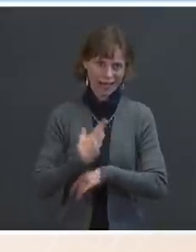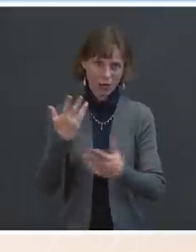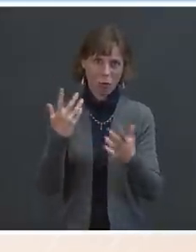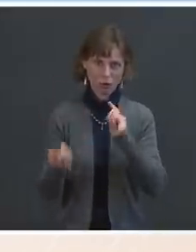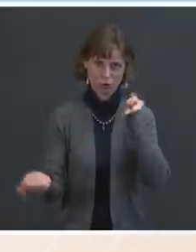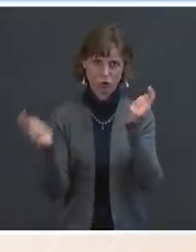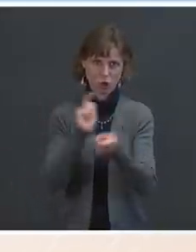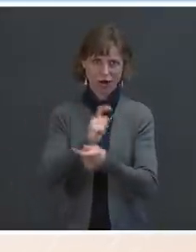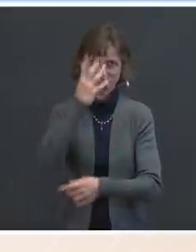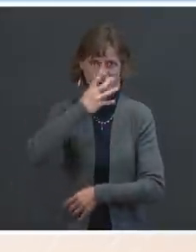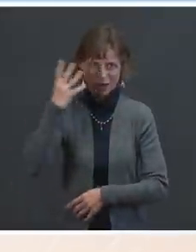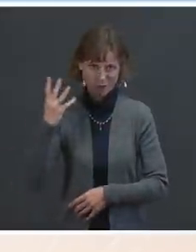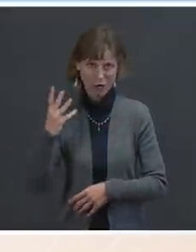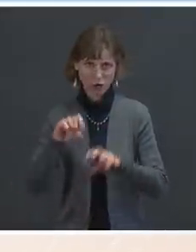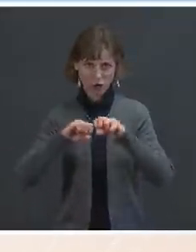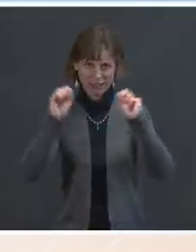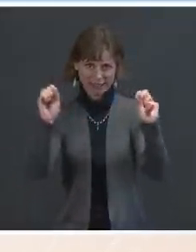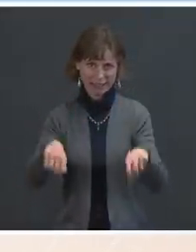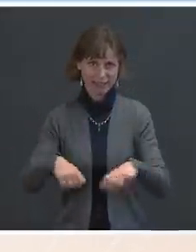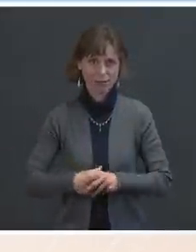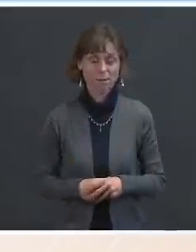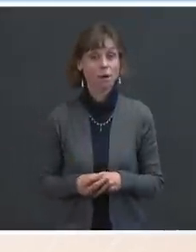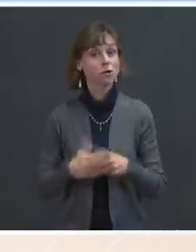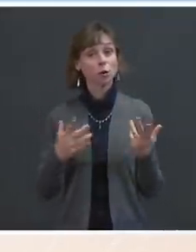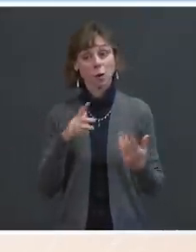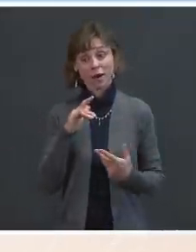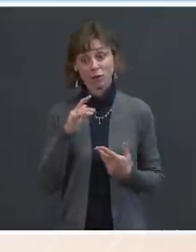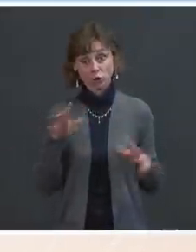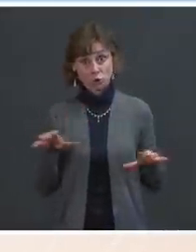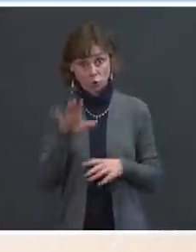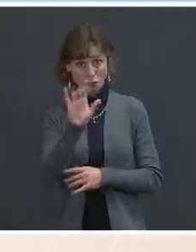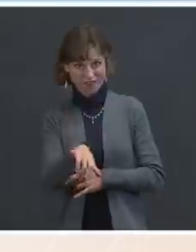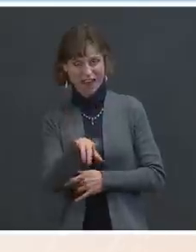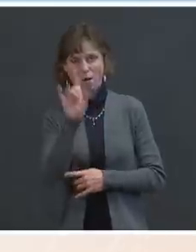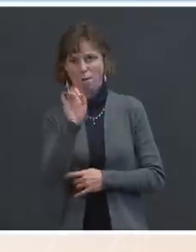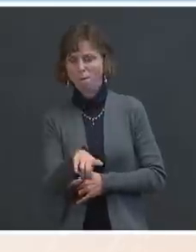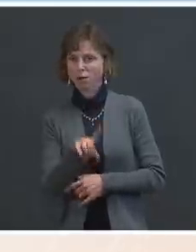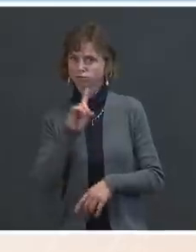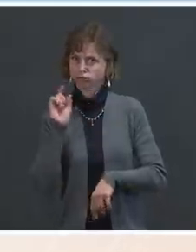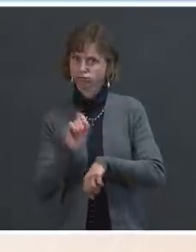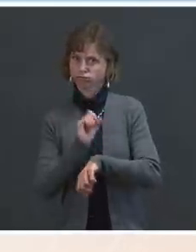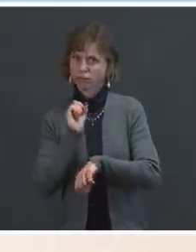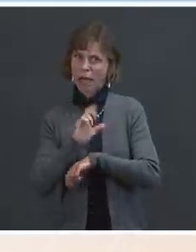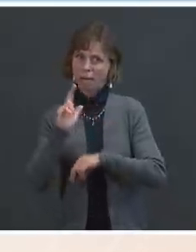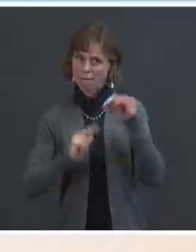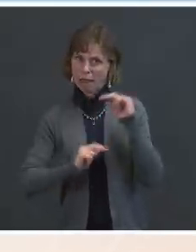Doing so means truly building back better, because we can't just undo four years